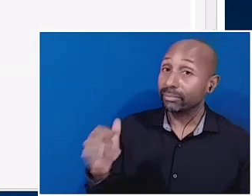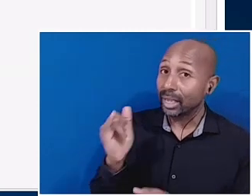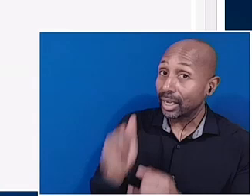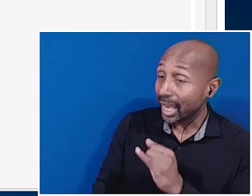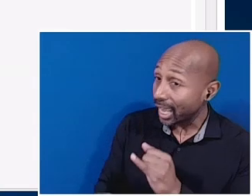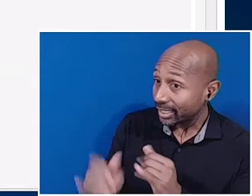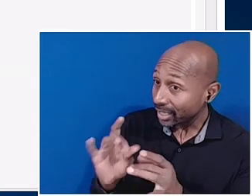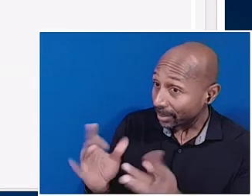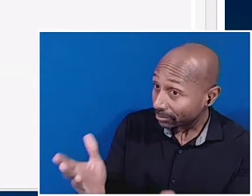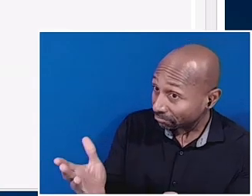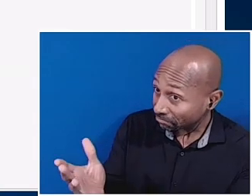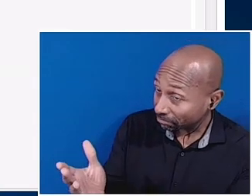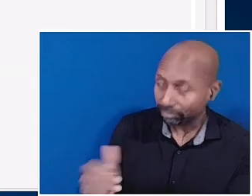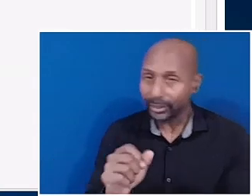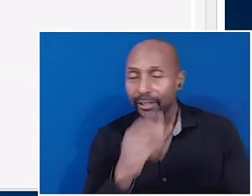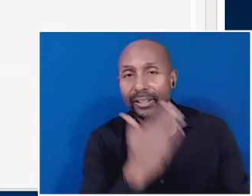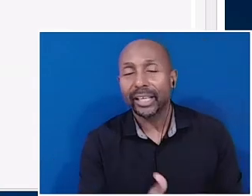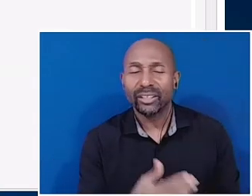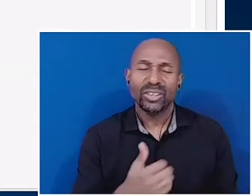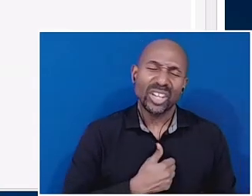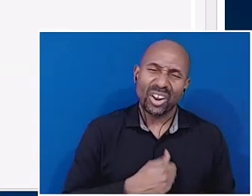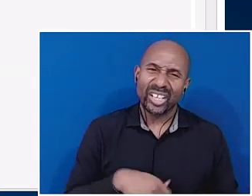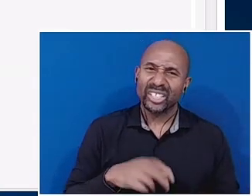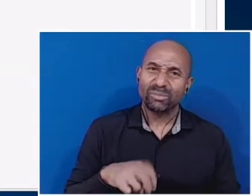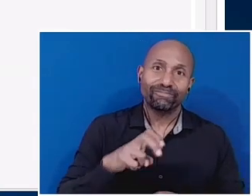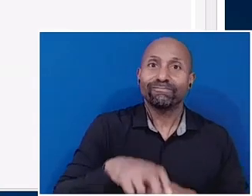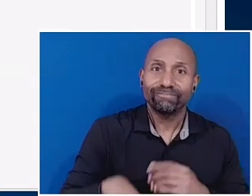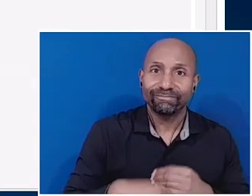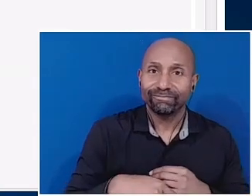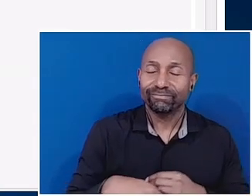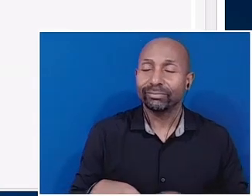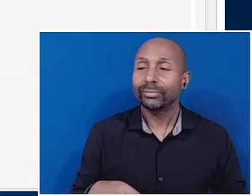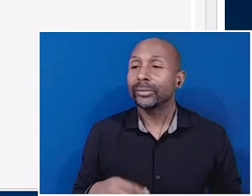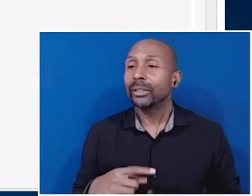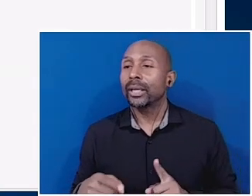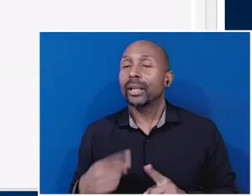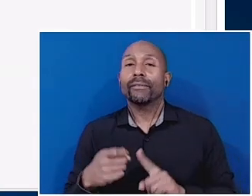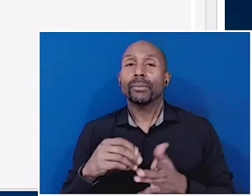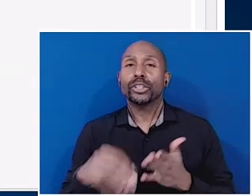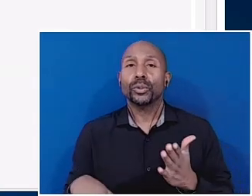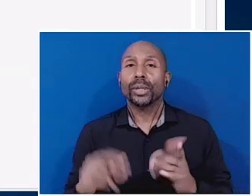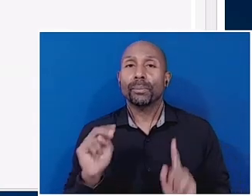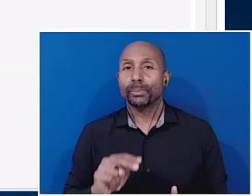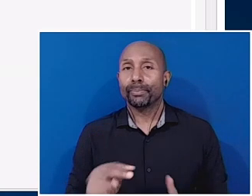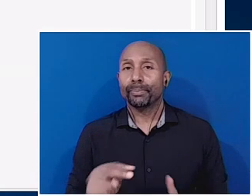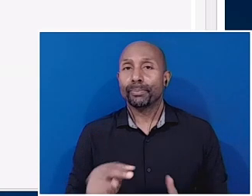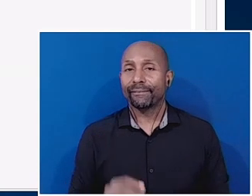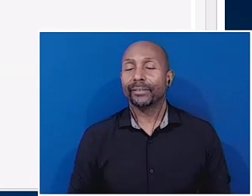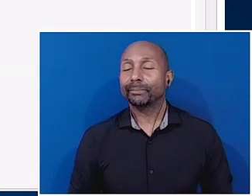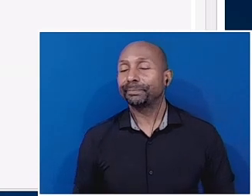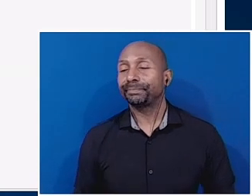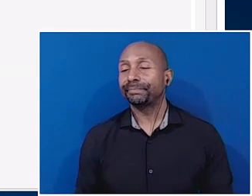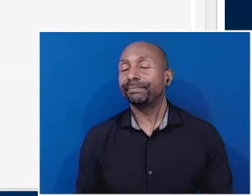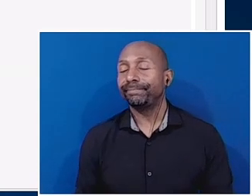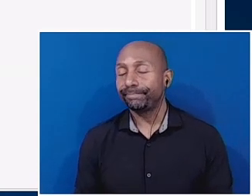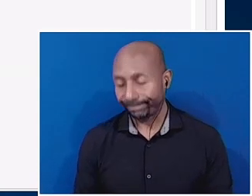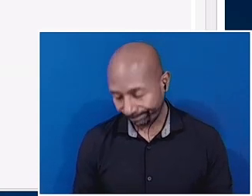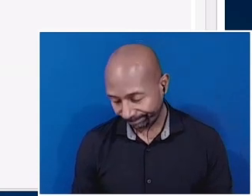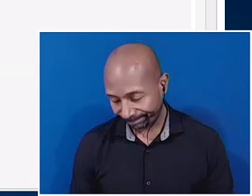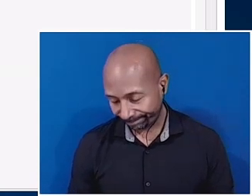perspectives also heard for this specific issue. I just want to kind of refute